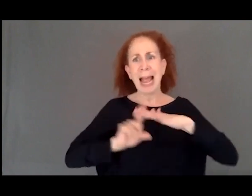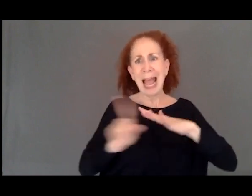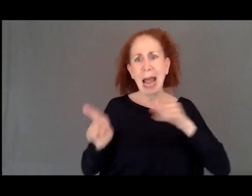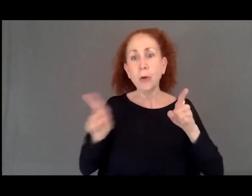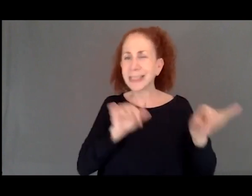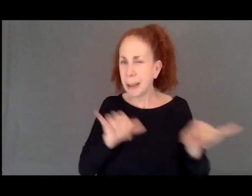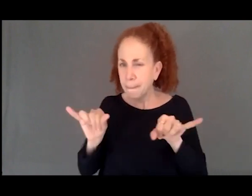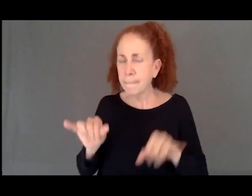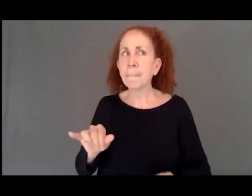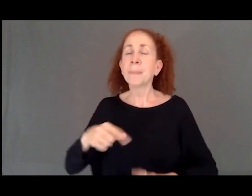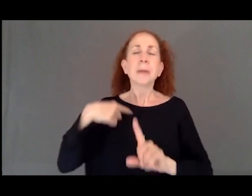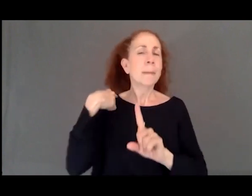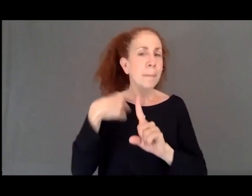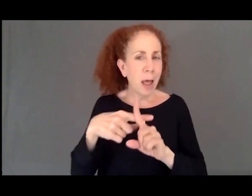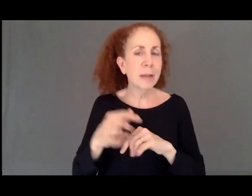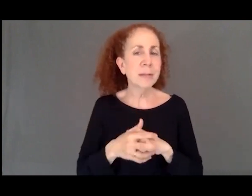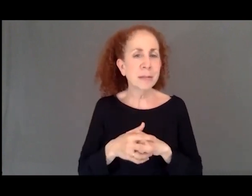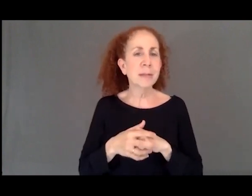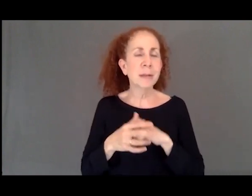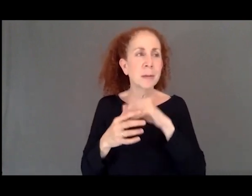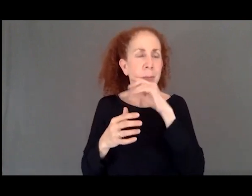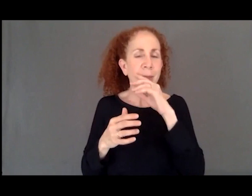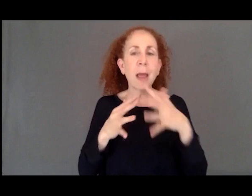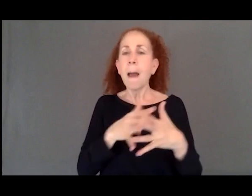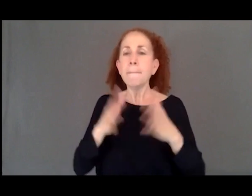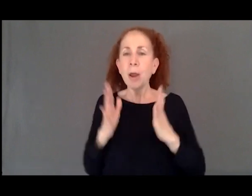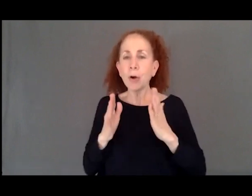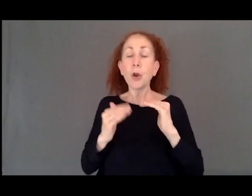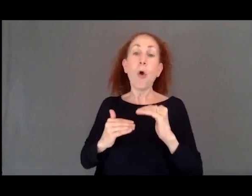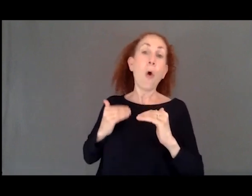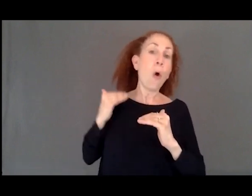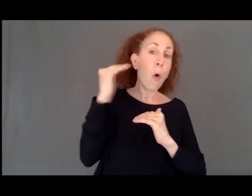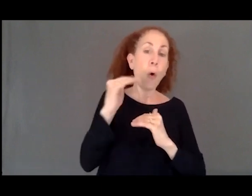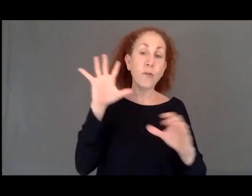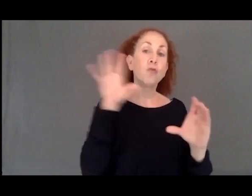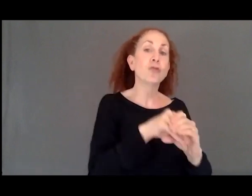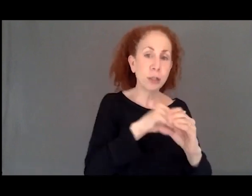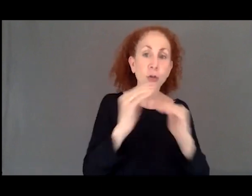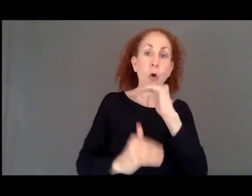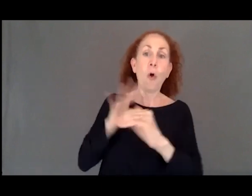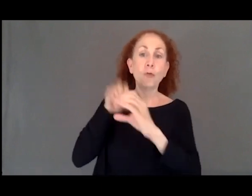But what's also similar is American overreach and the fact